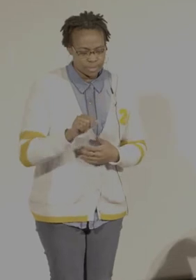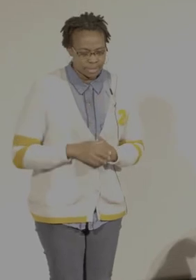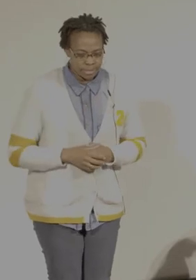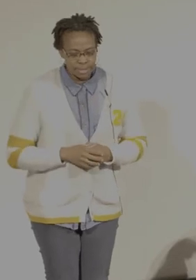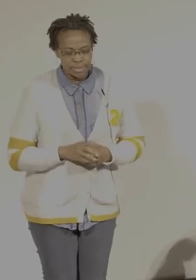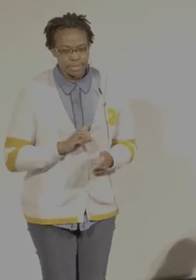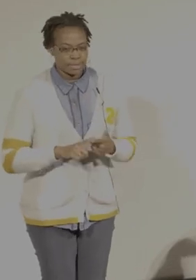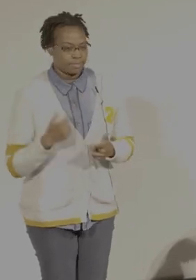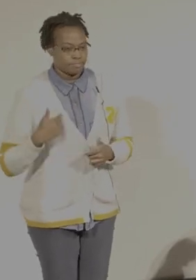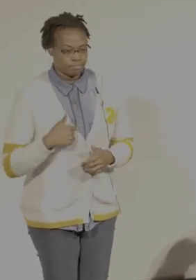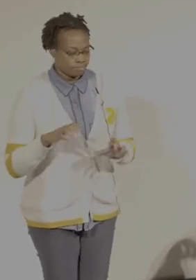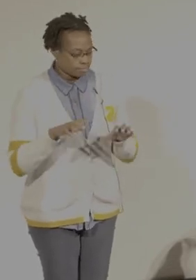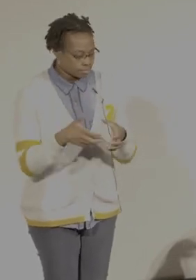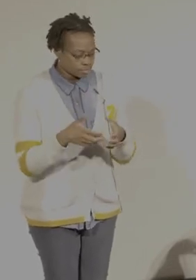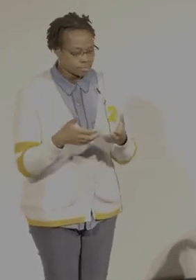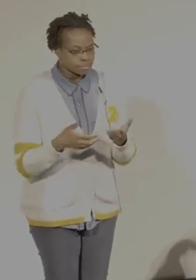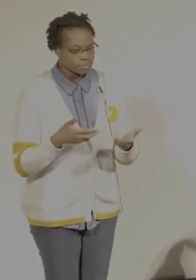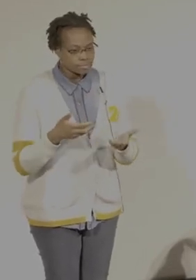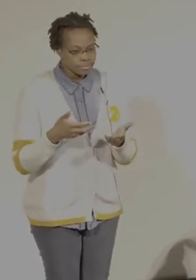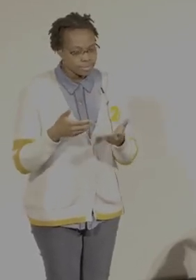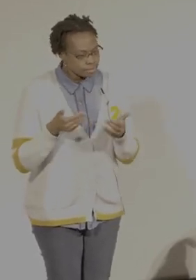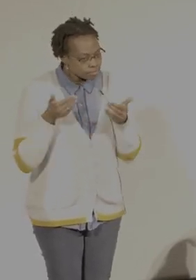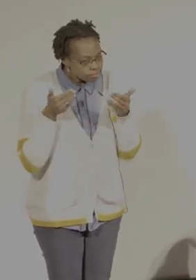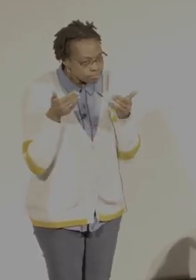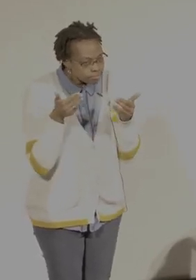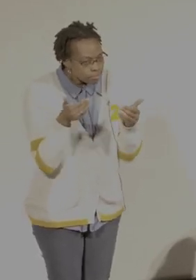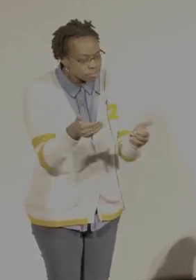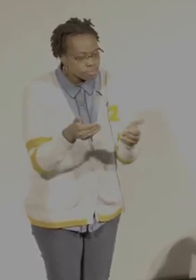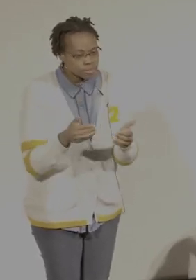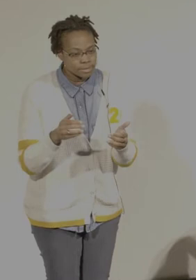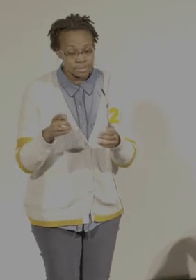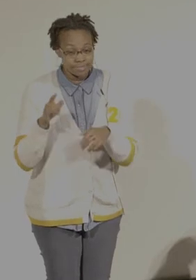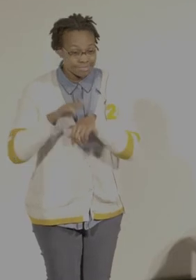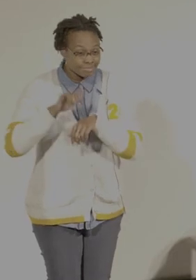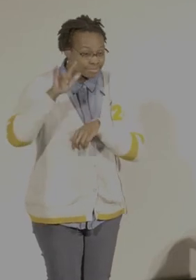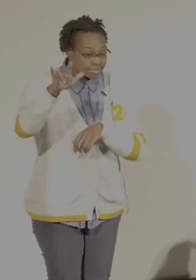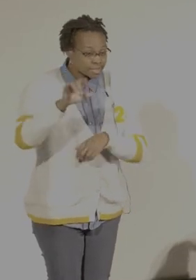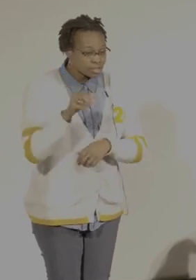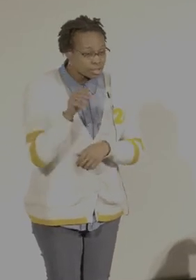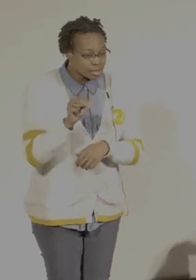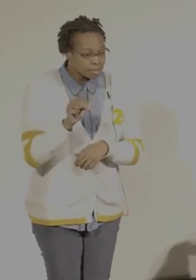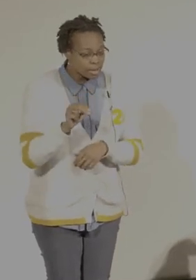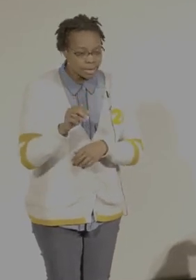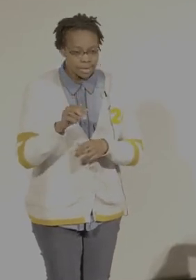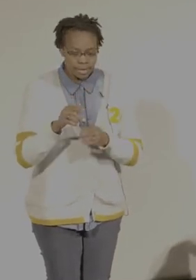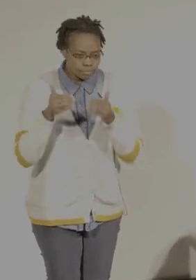And then we all were sort of barreling forward when Alexei got on the plane in January and then barreled forward all year just trying